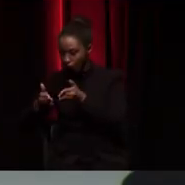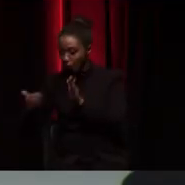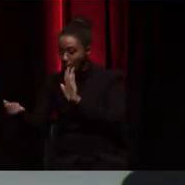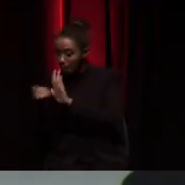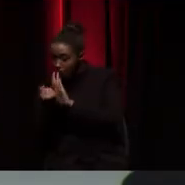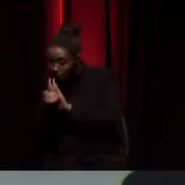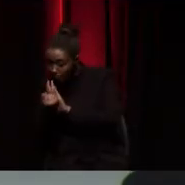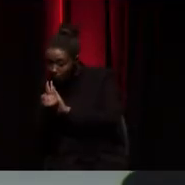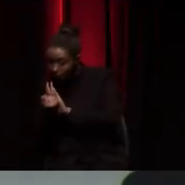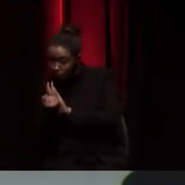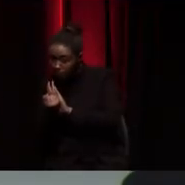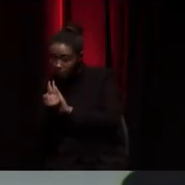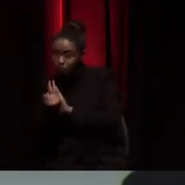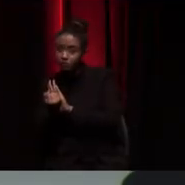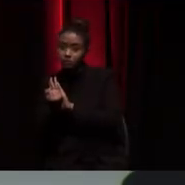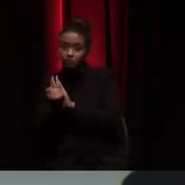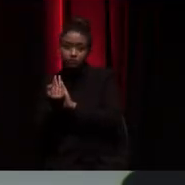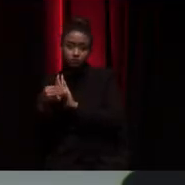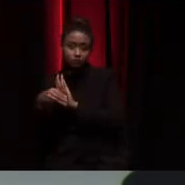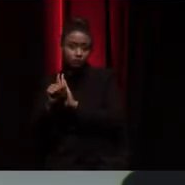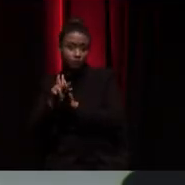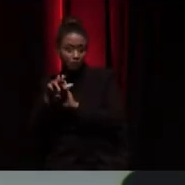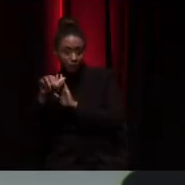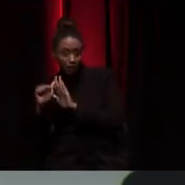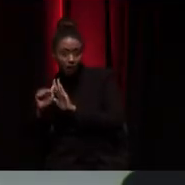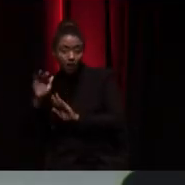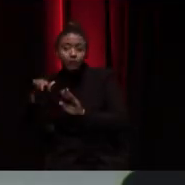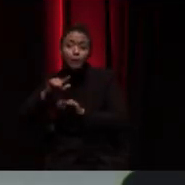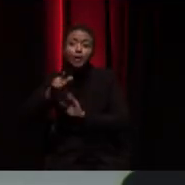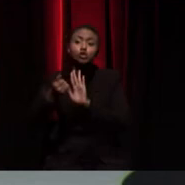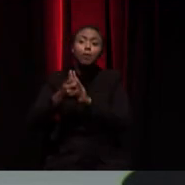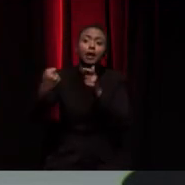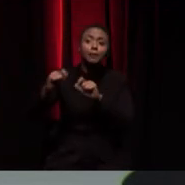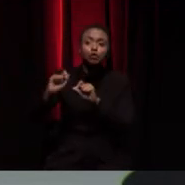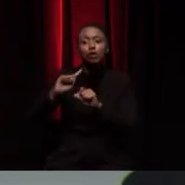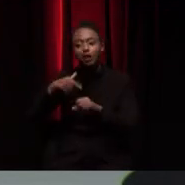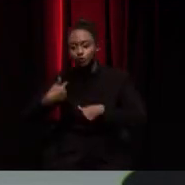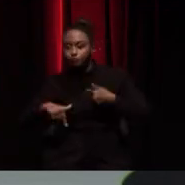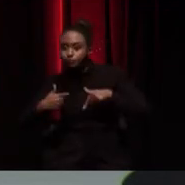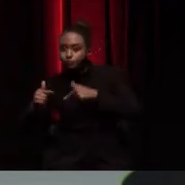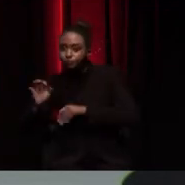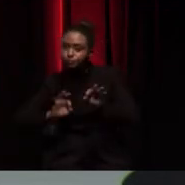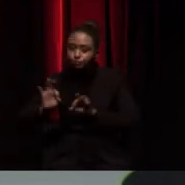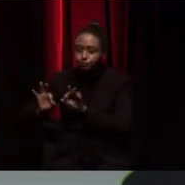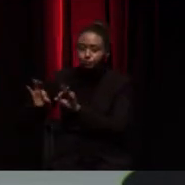the brand needs and our own limits.